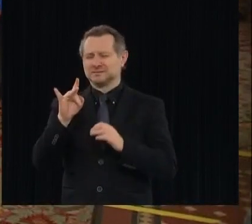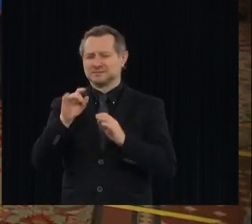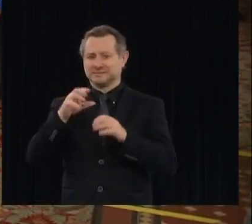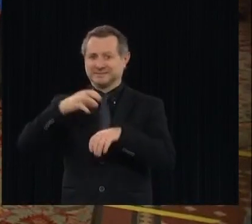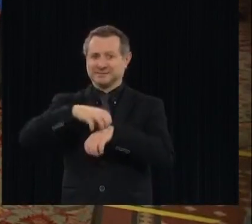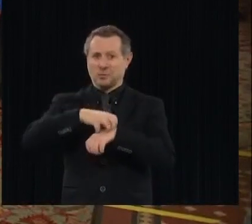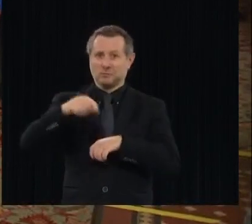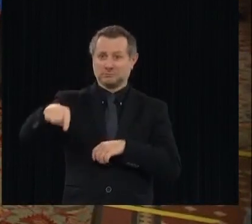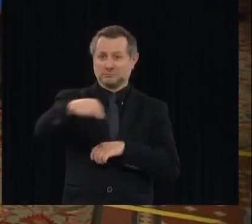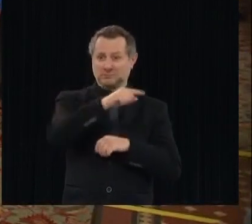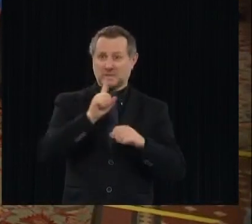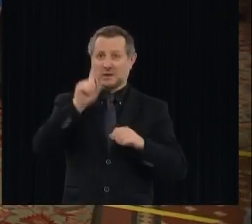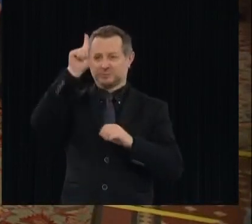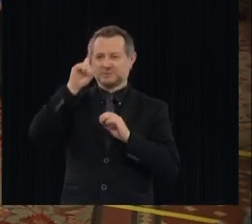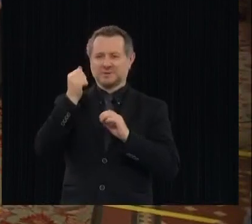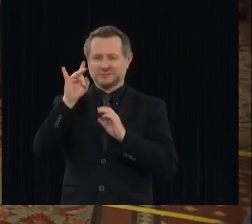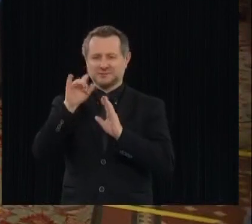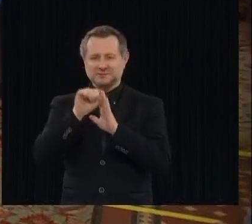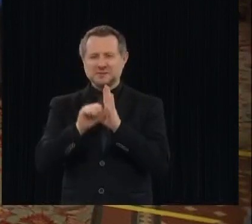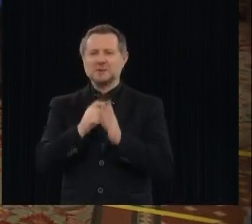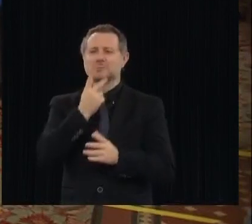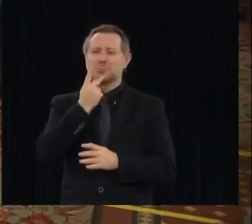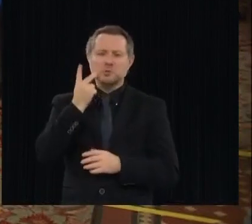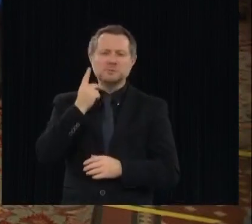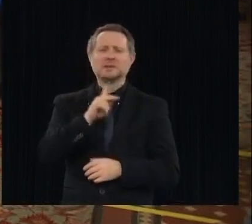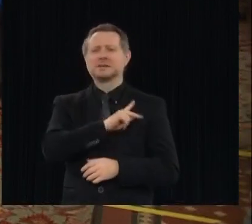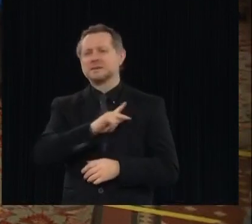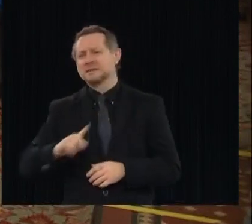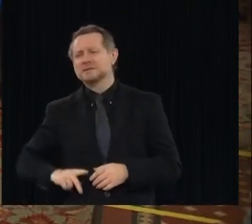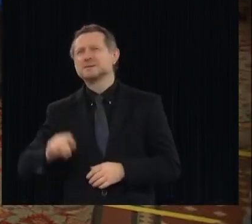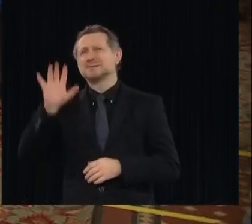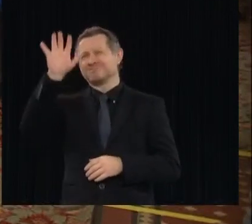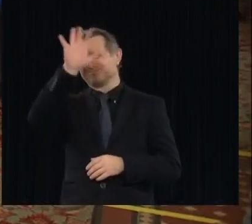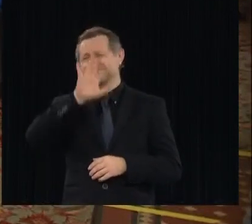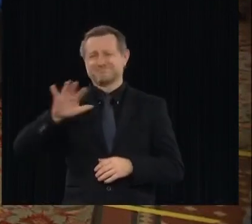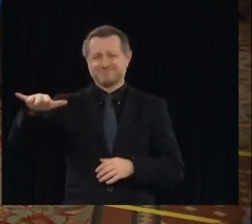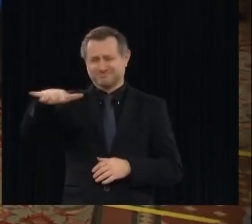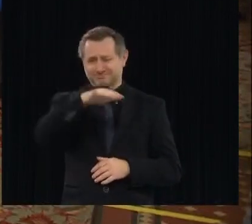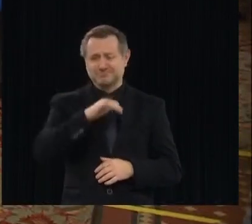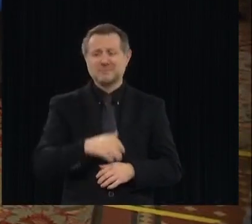THE 23 SYNAGOGUES AND 18